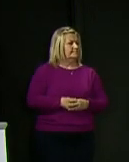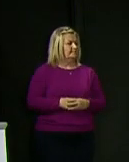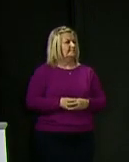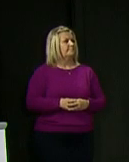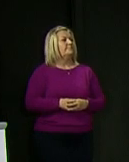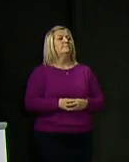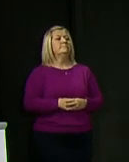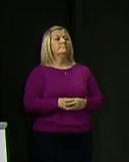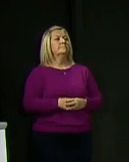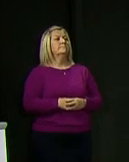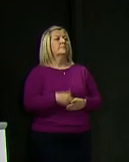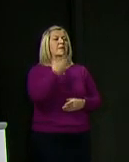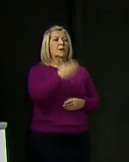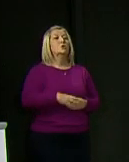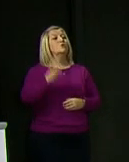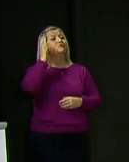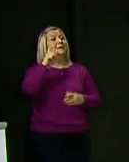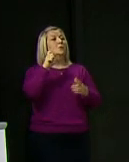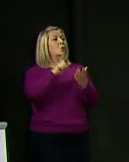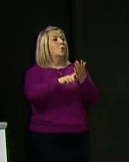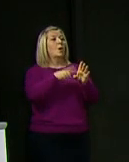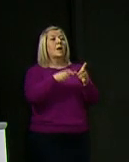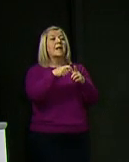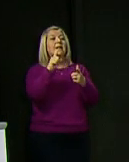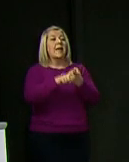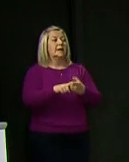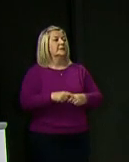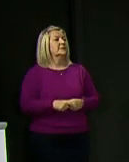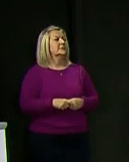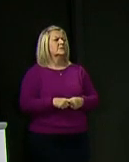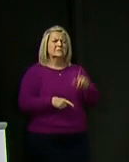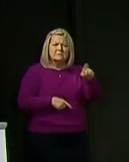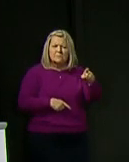Thanks, First Minister. Just back to what you were saying regarding construction firms